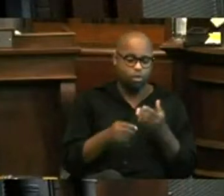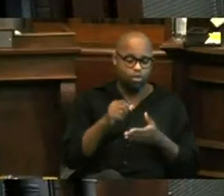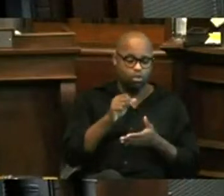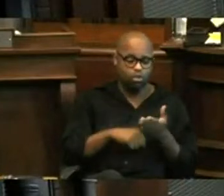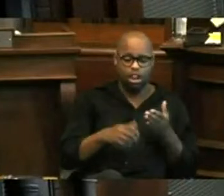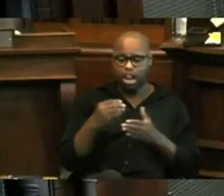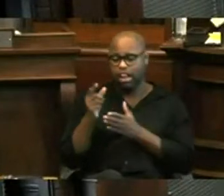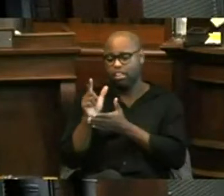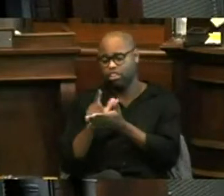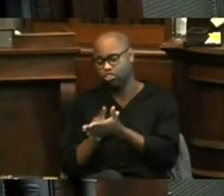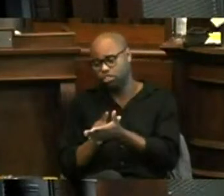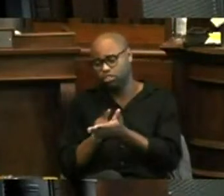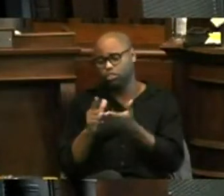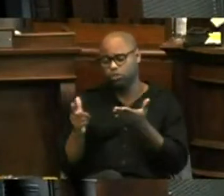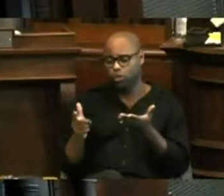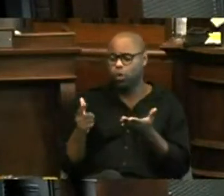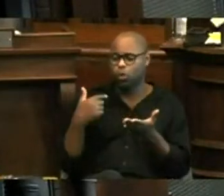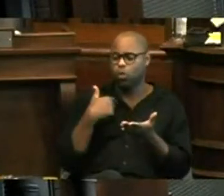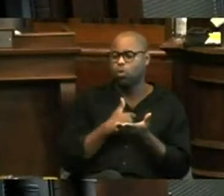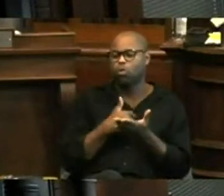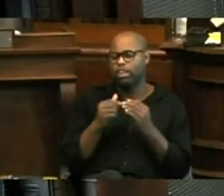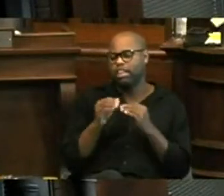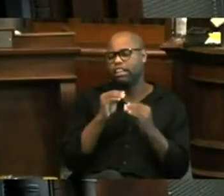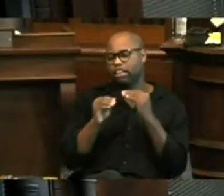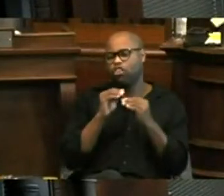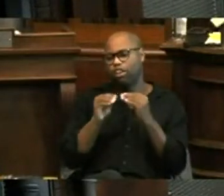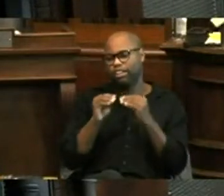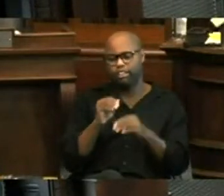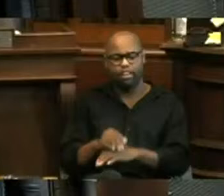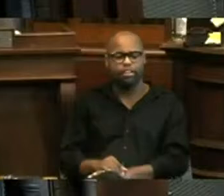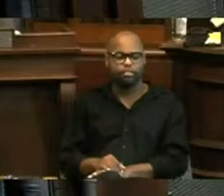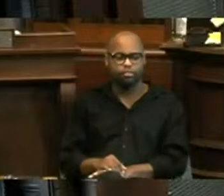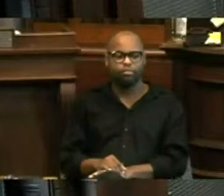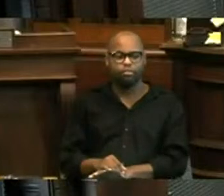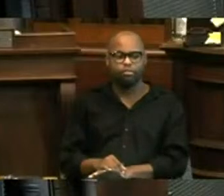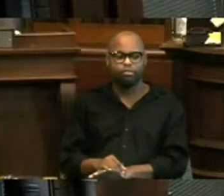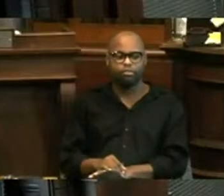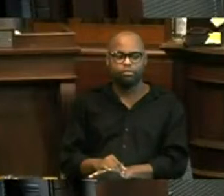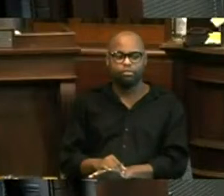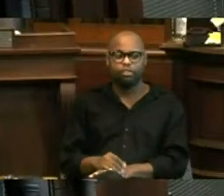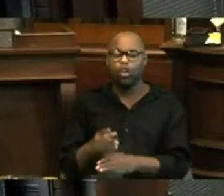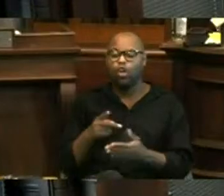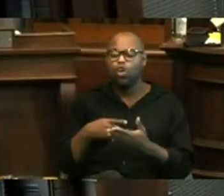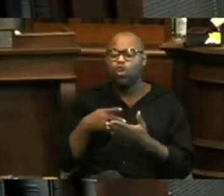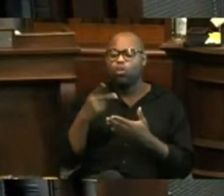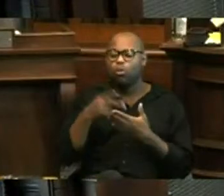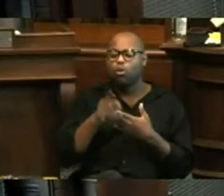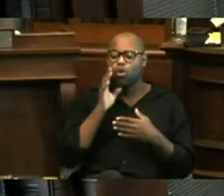prorated in both the transmittal and the legislation. So we've